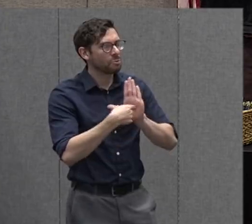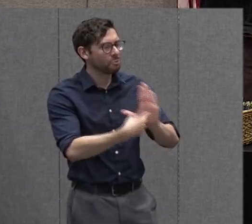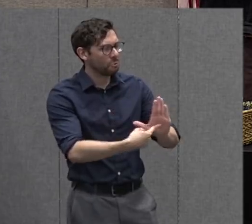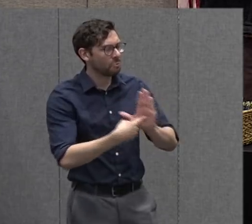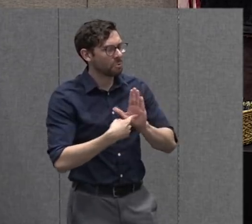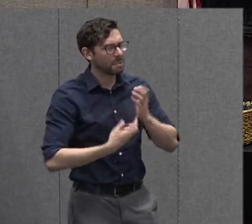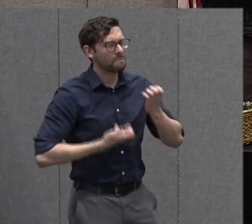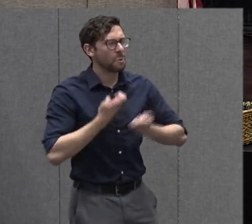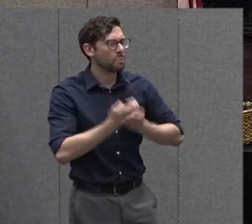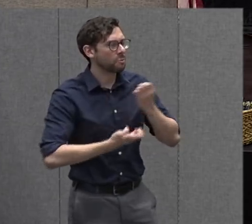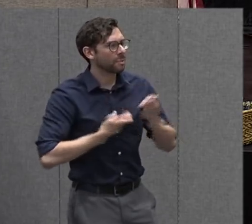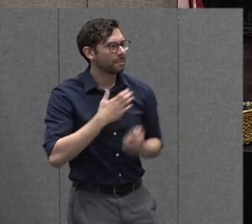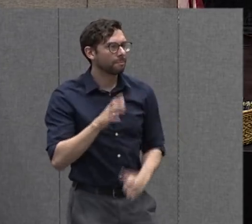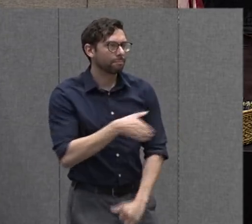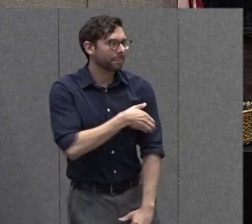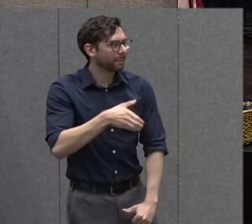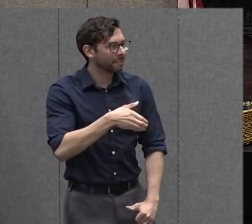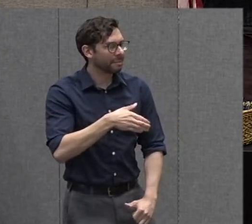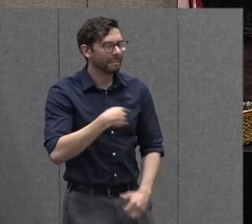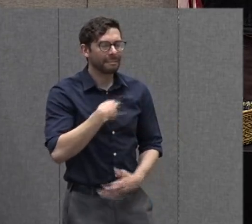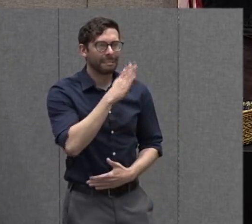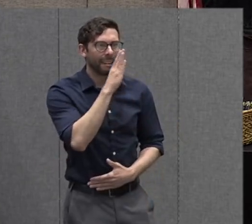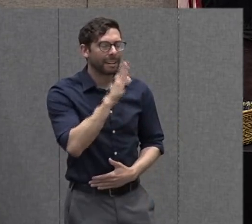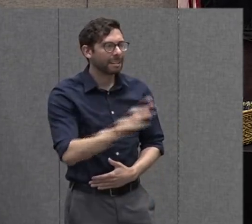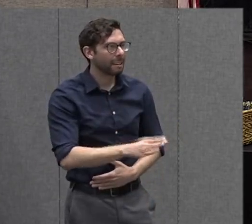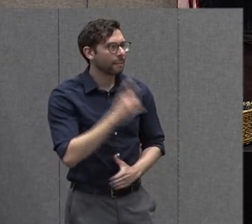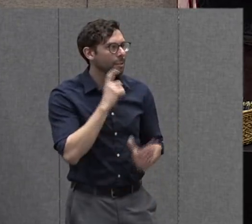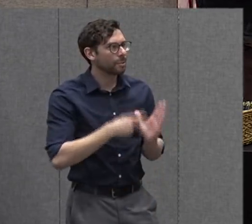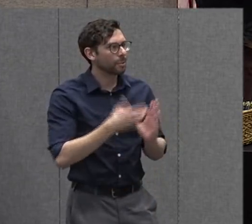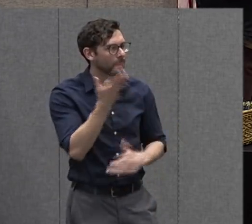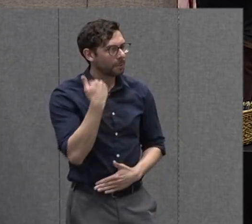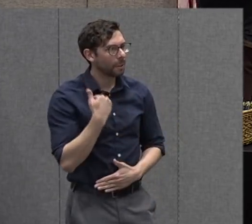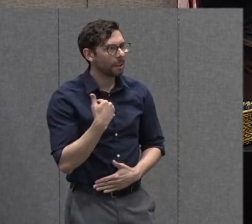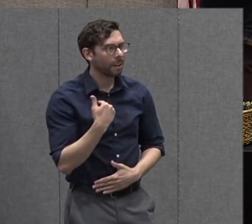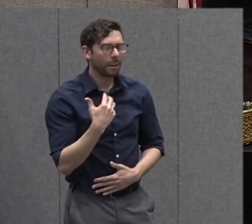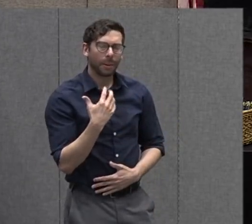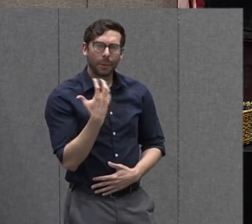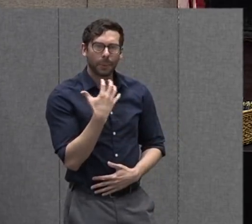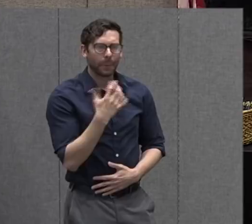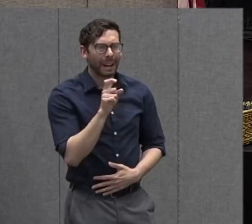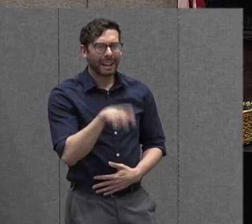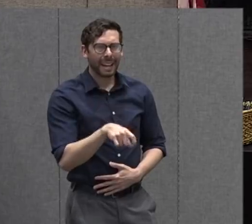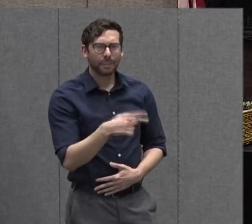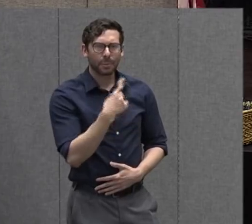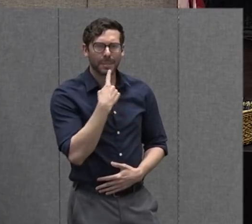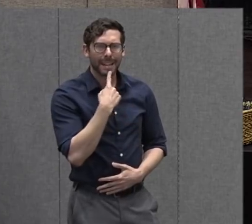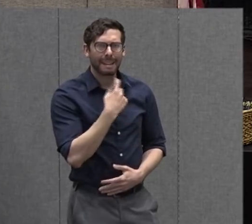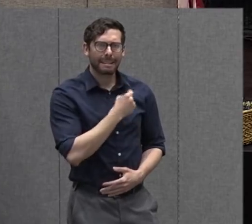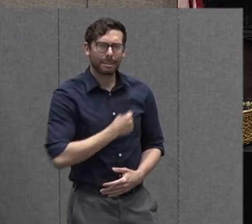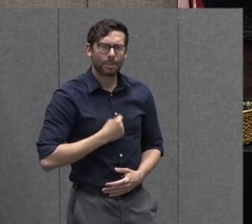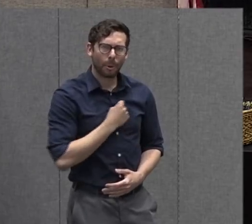I guess I just didn't see that before. I owe Miss Garcia sincere apology. [Miss Martindale] You do. I'm glad you realize that.